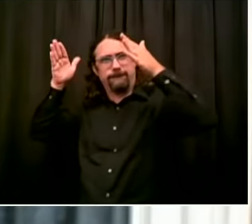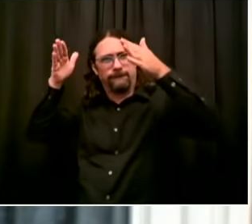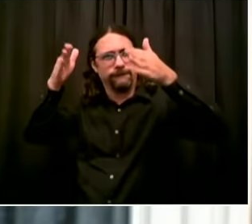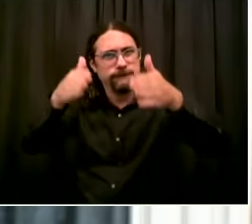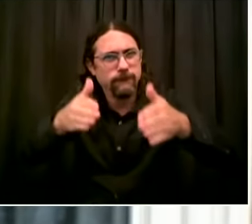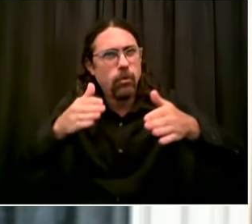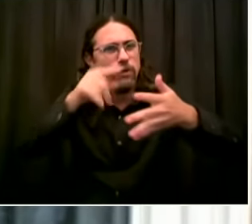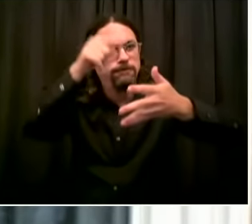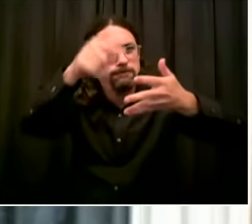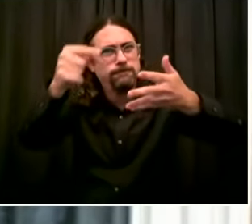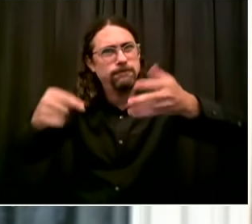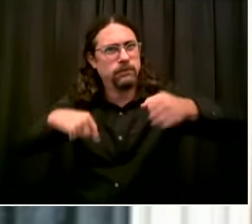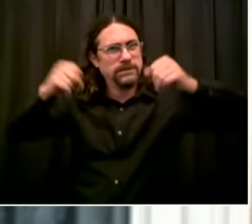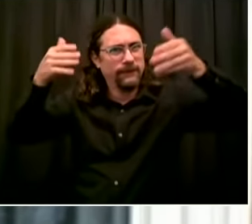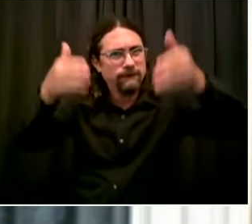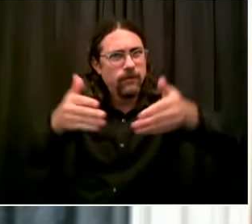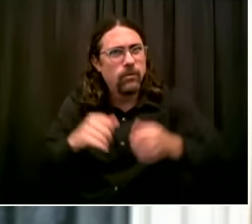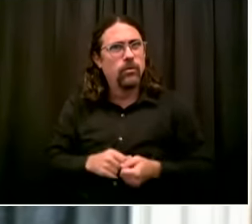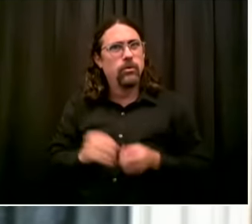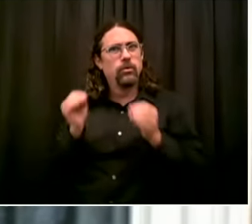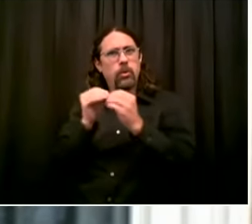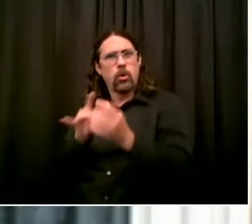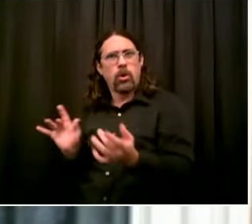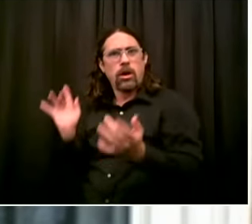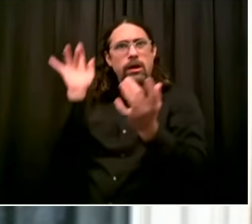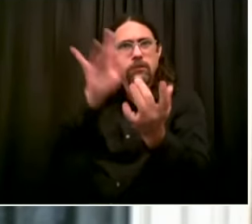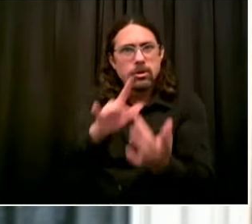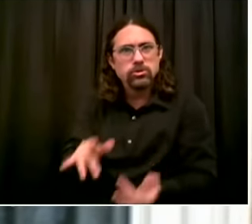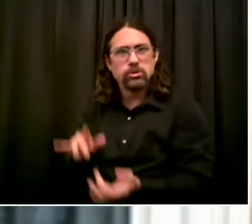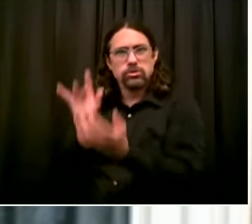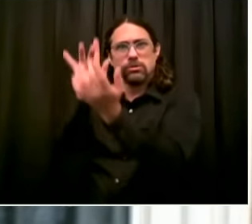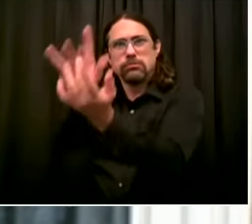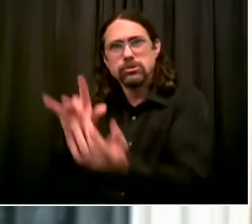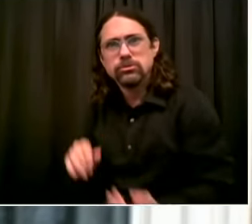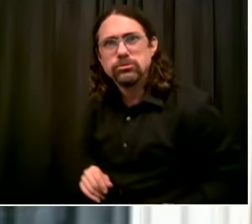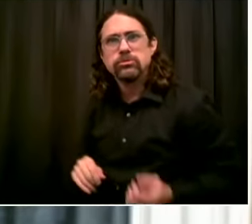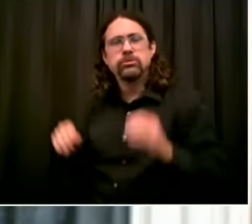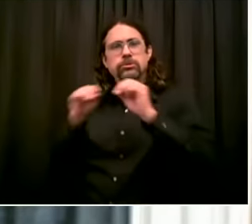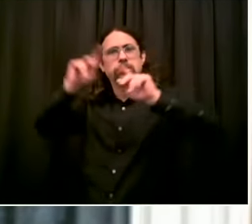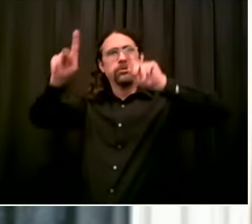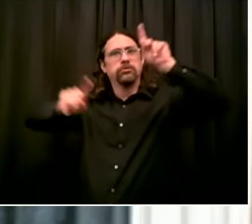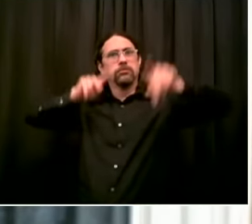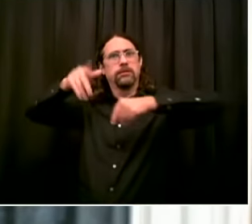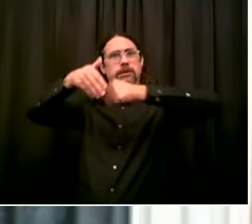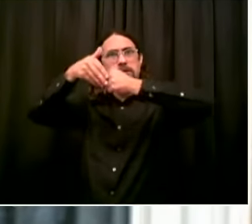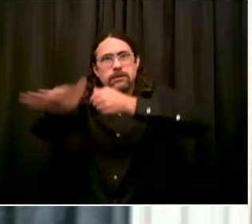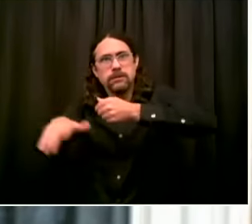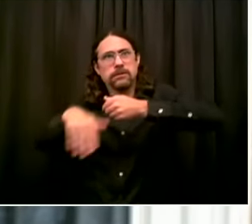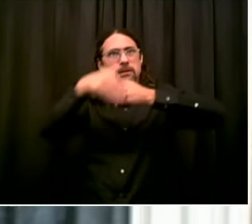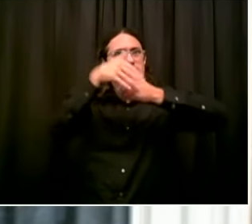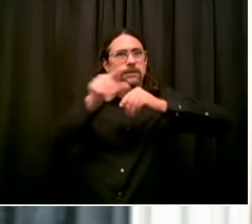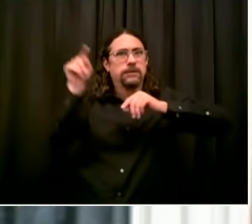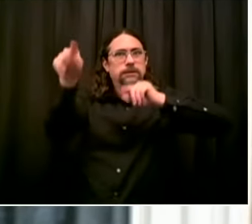RESIDENCE DESERVE BETTER AND THE POOR FOLKS WHO ARE ADDICTED DESERVE BETTER.